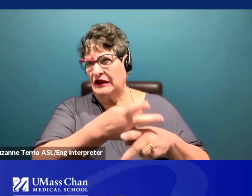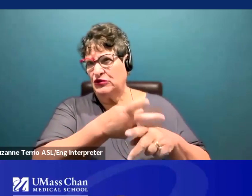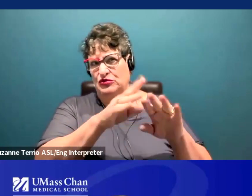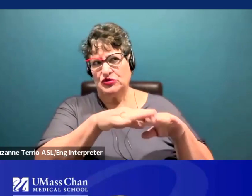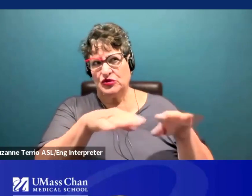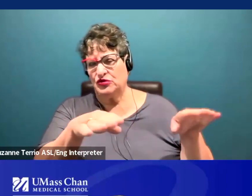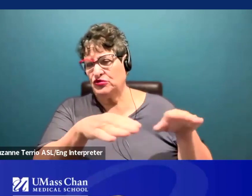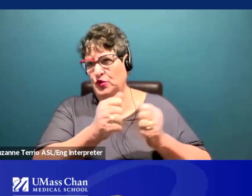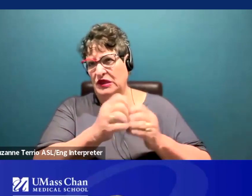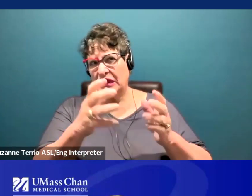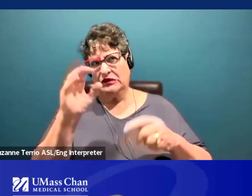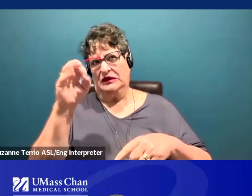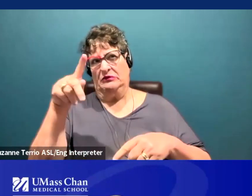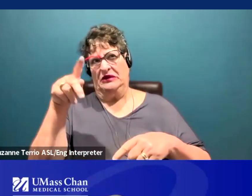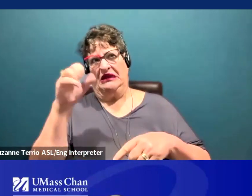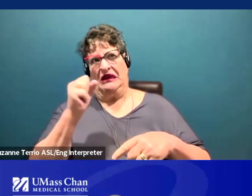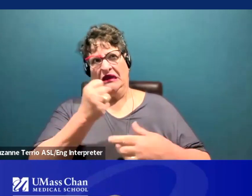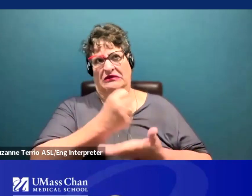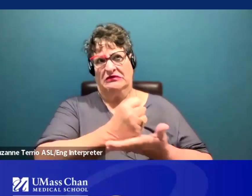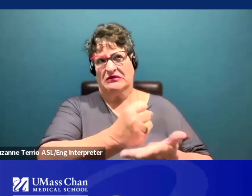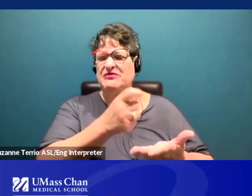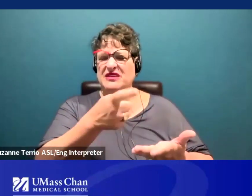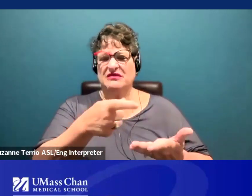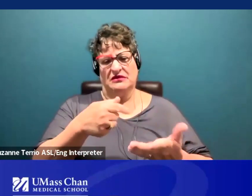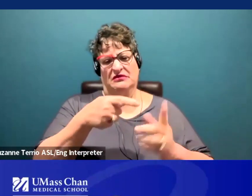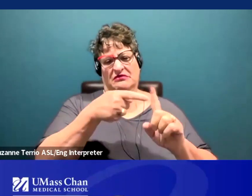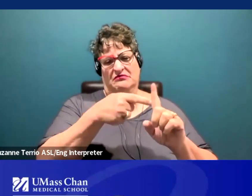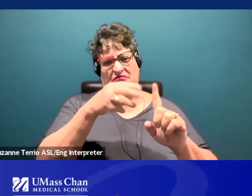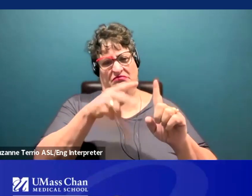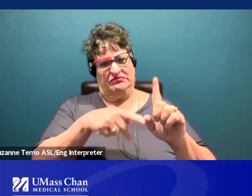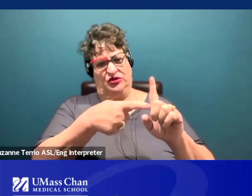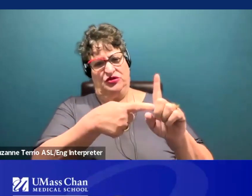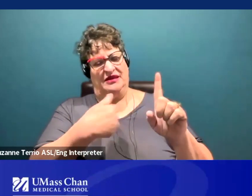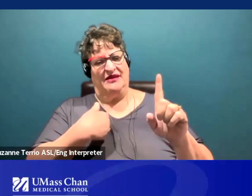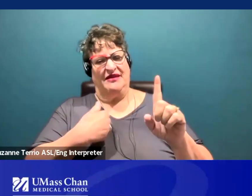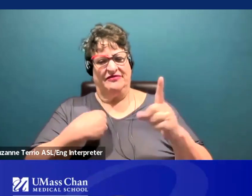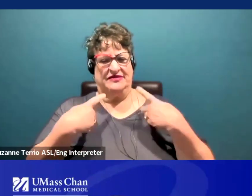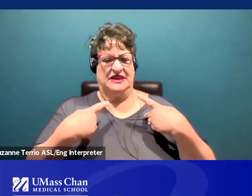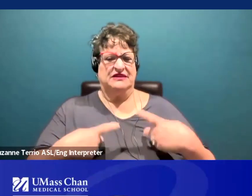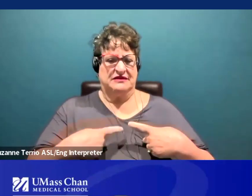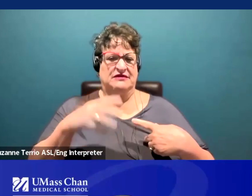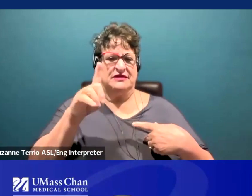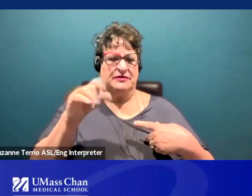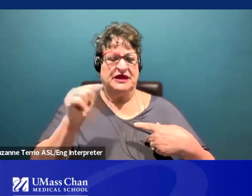physical disabilities who can't keep the home clean but has been struggling to get a home health aide?